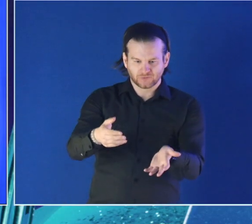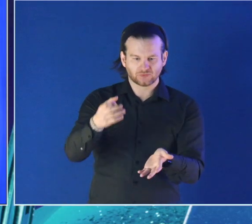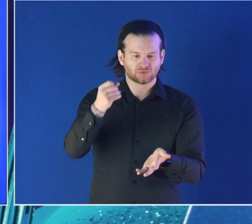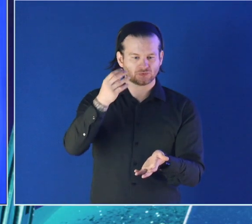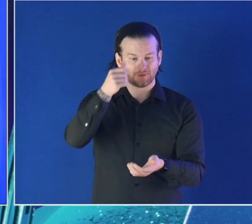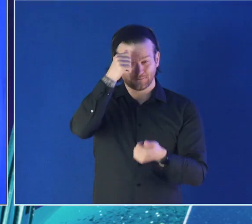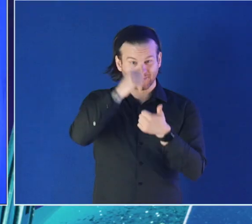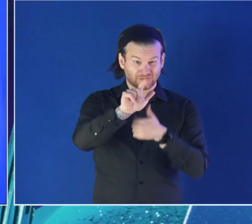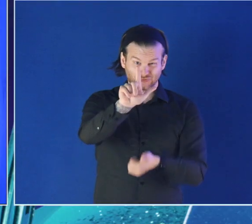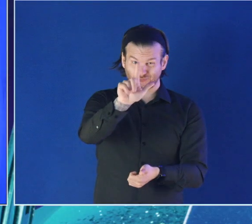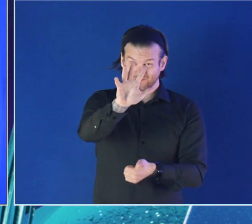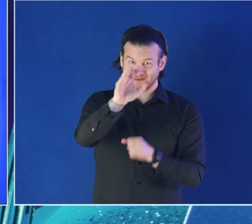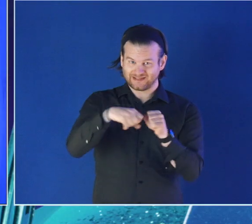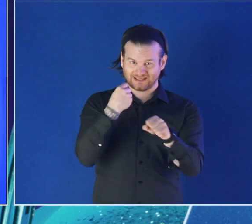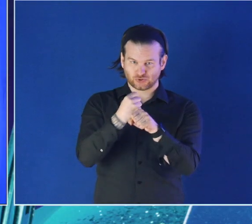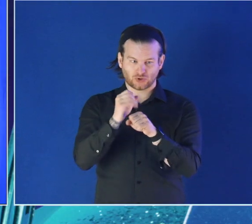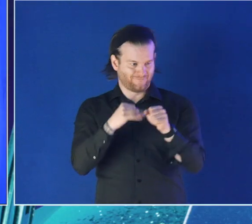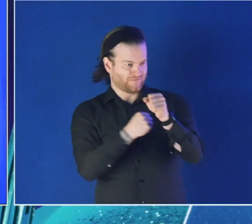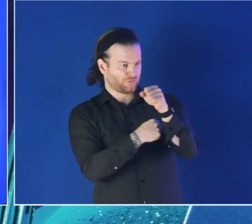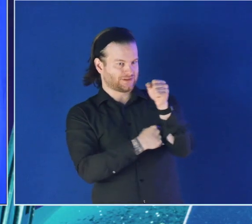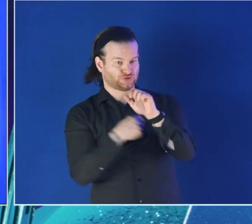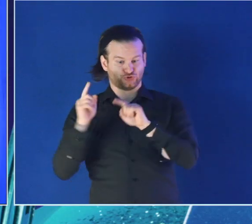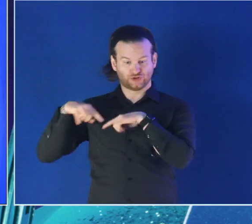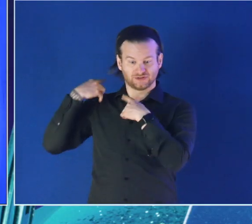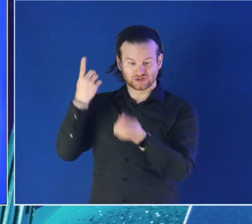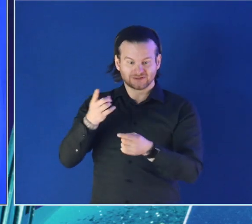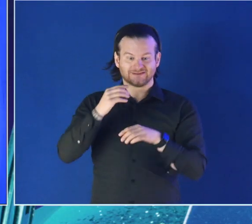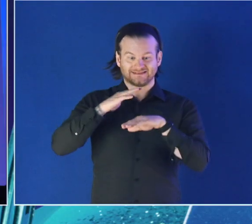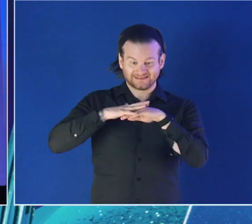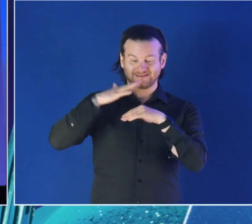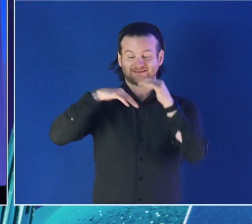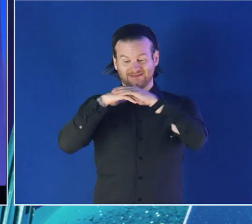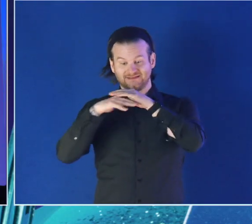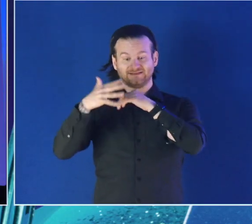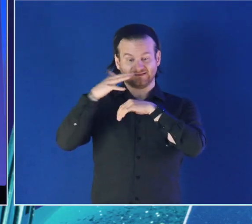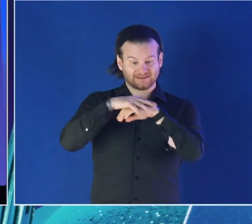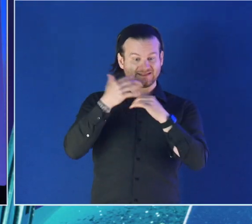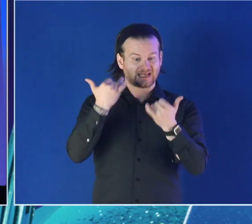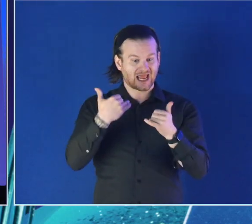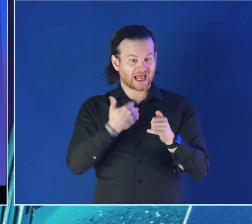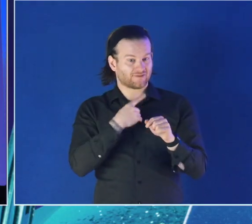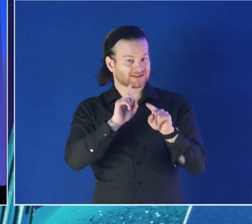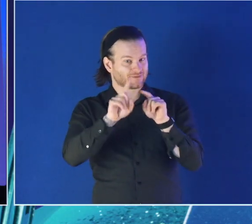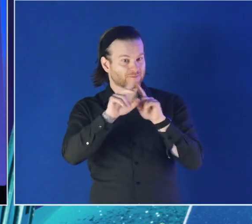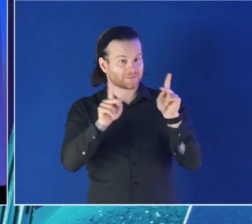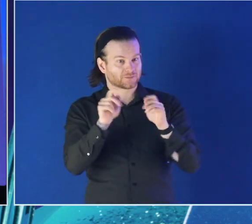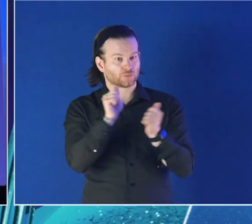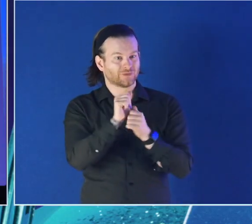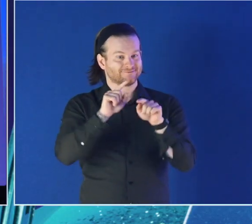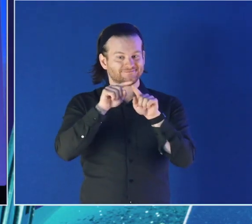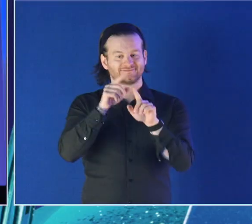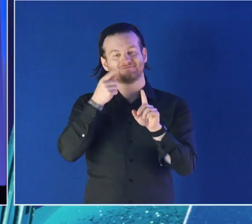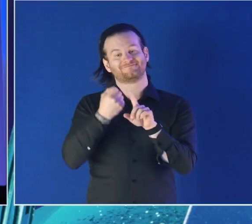with communication disabilities to be themselves. However, we need to get lawmakers. We need to make sure they're not making barriers.